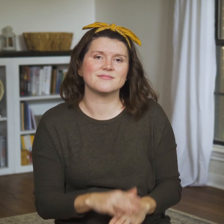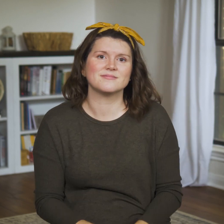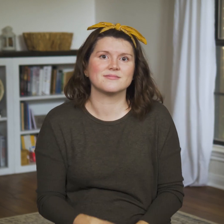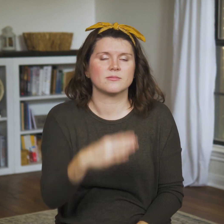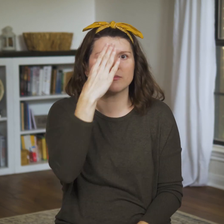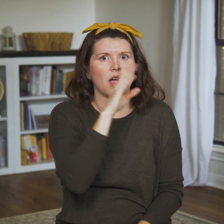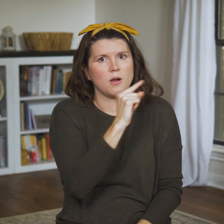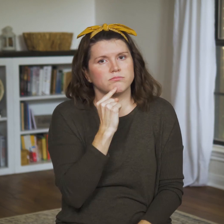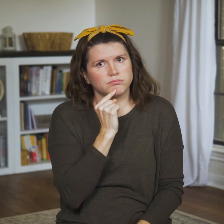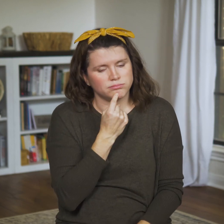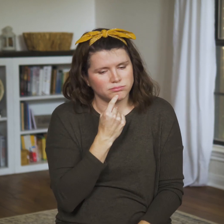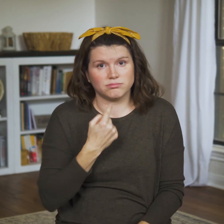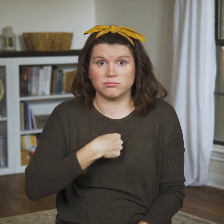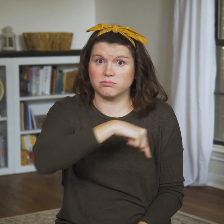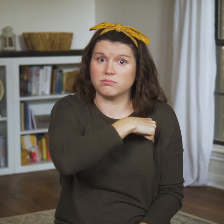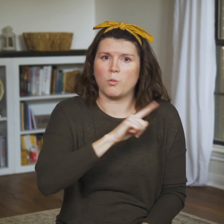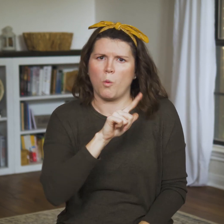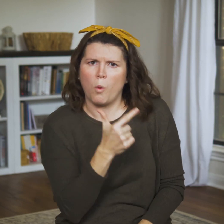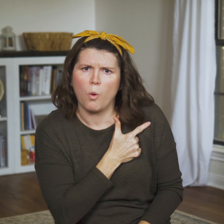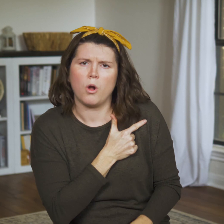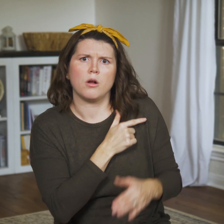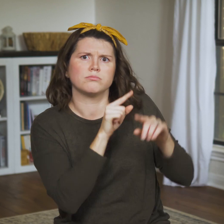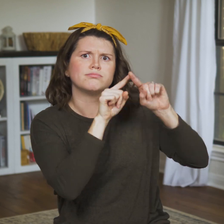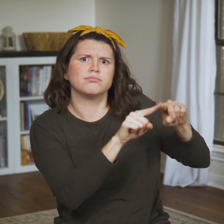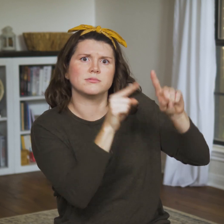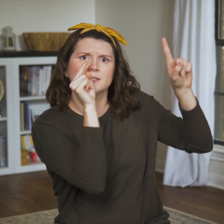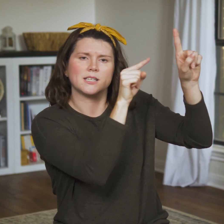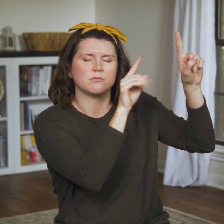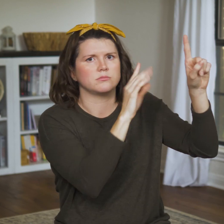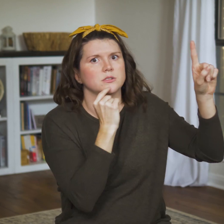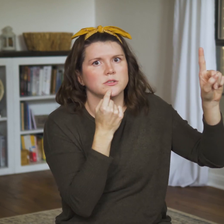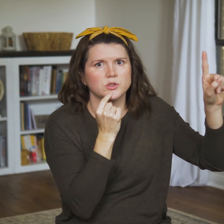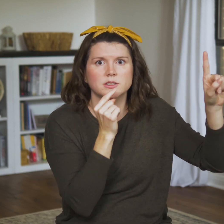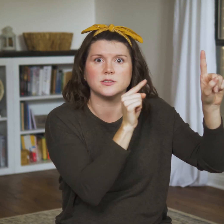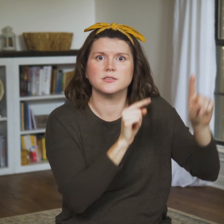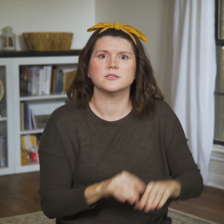At some point, the people of Manasseh divided.